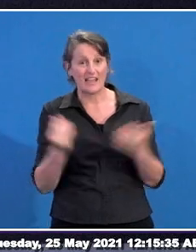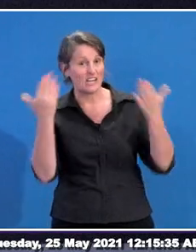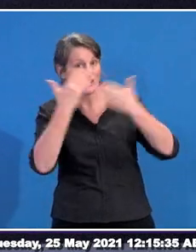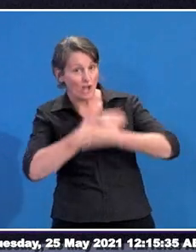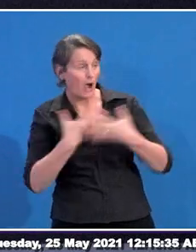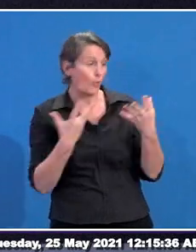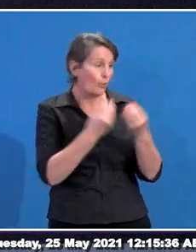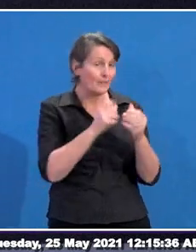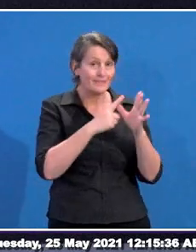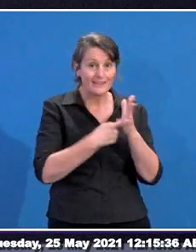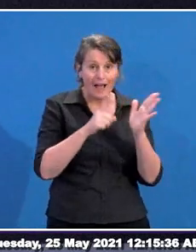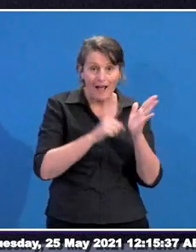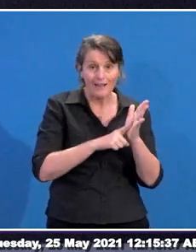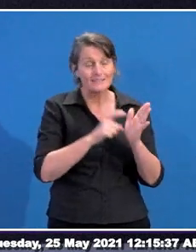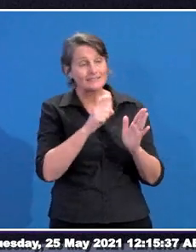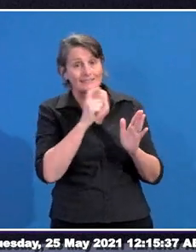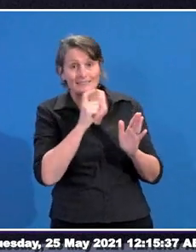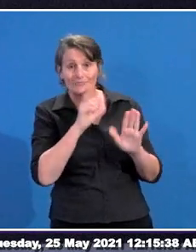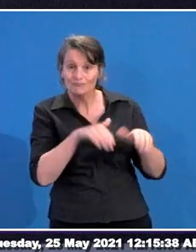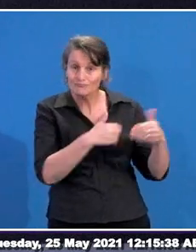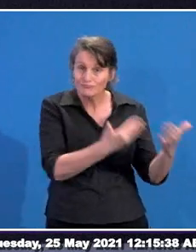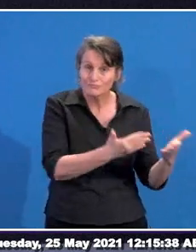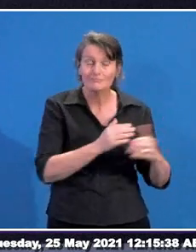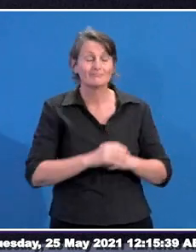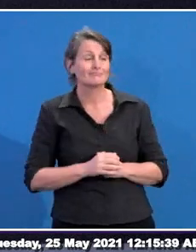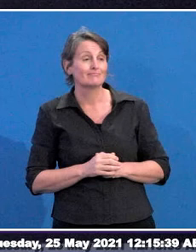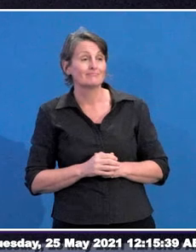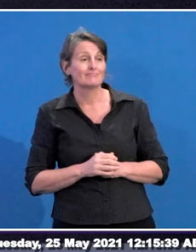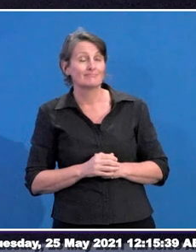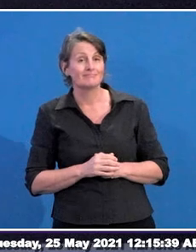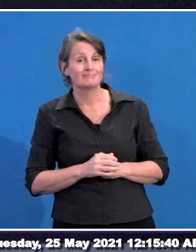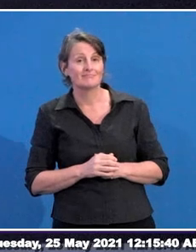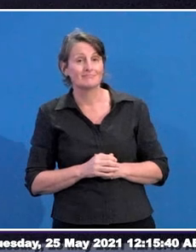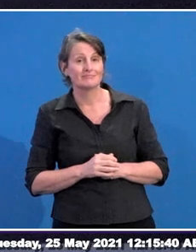We give him dinner, we spend a bit of time